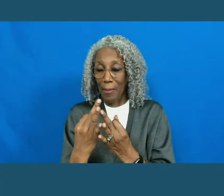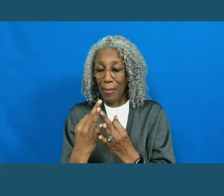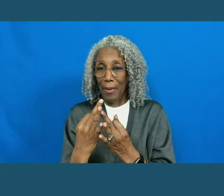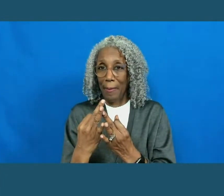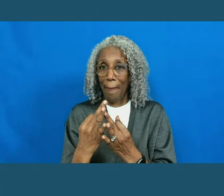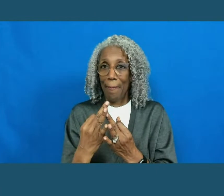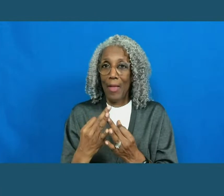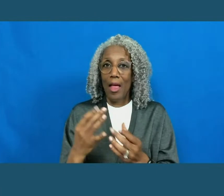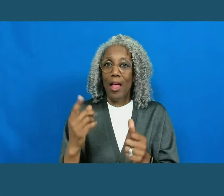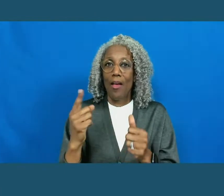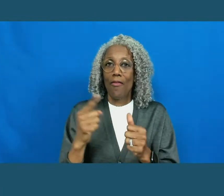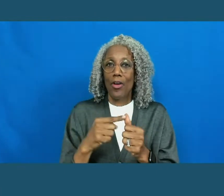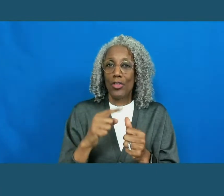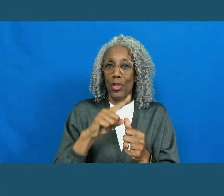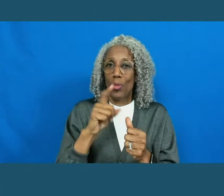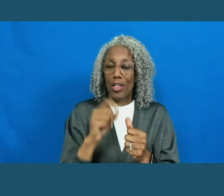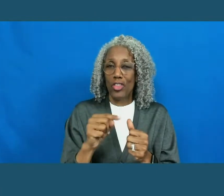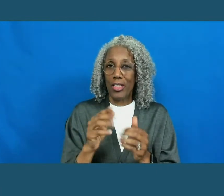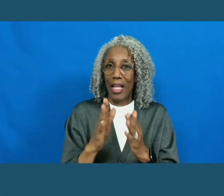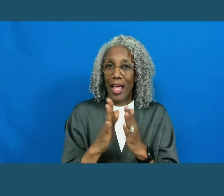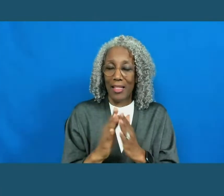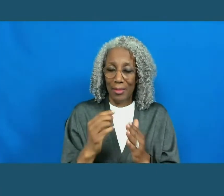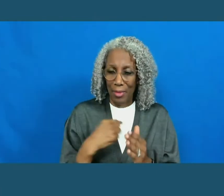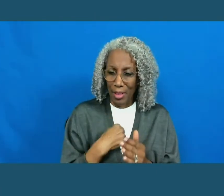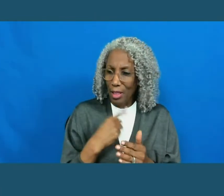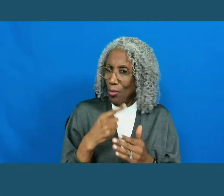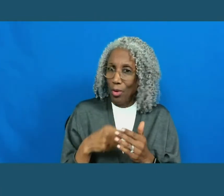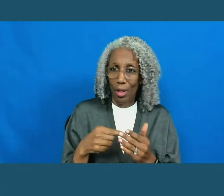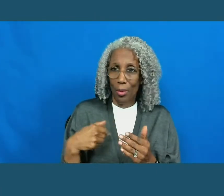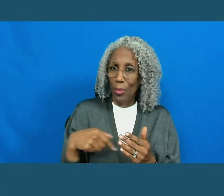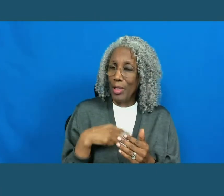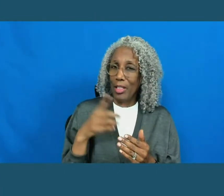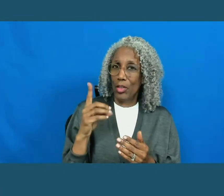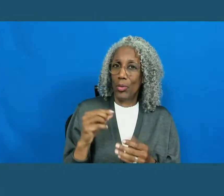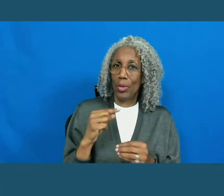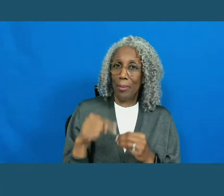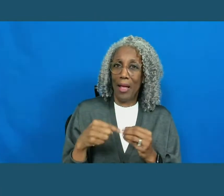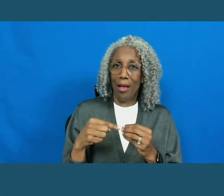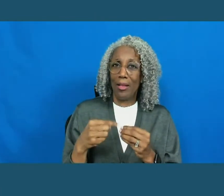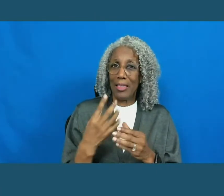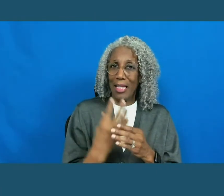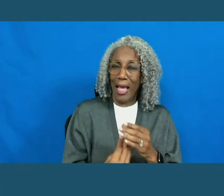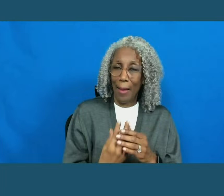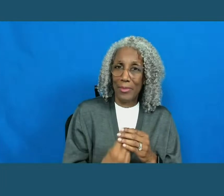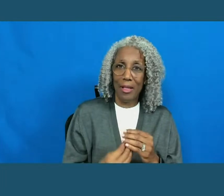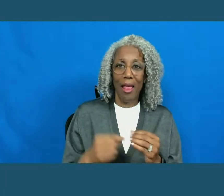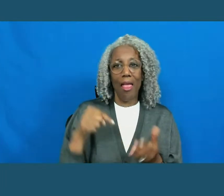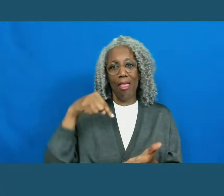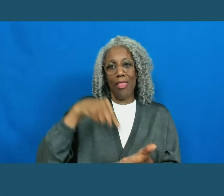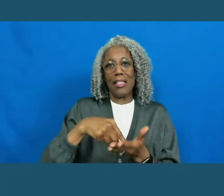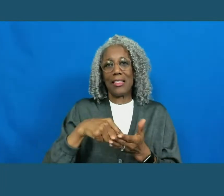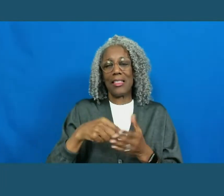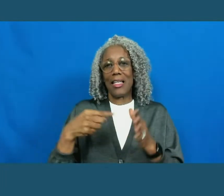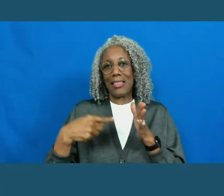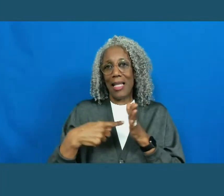the needs of the students or the family and the situations. And so when I answered the first question that was asked of me